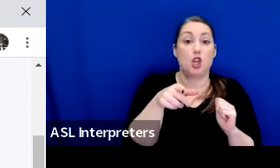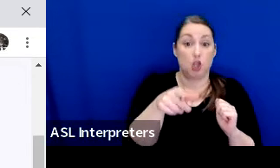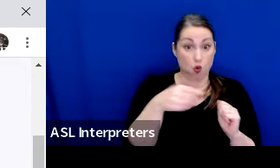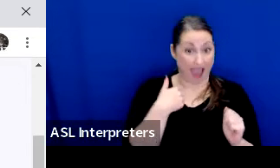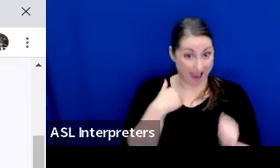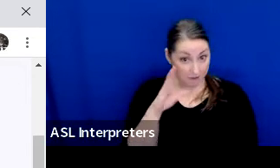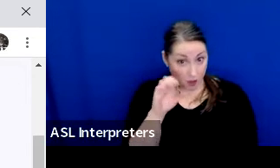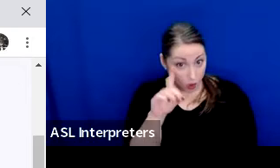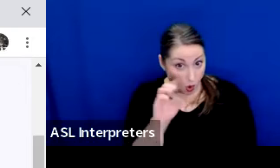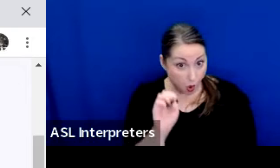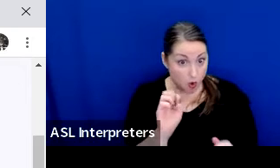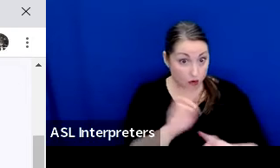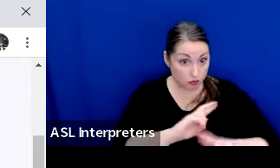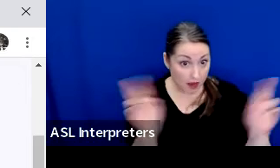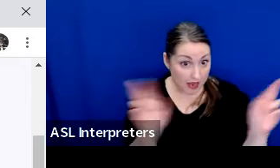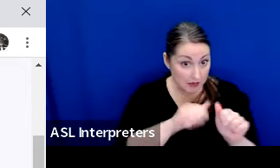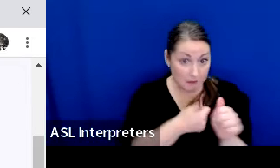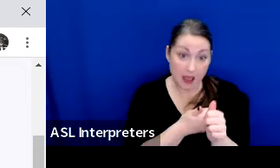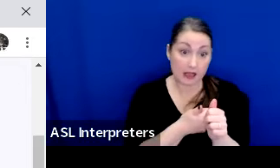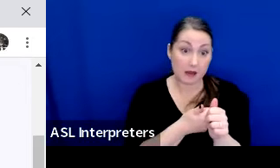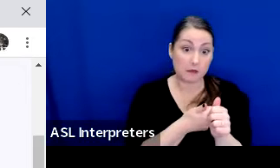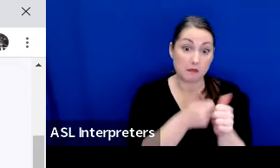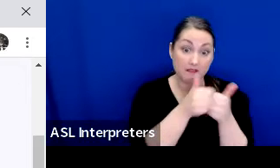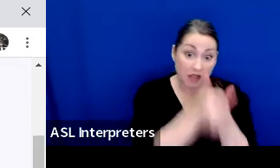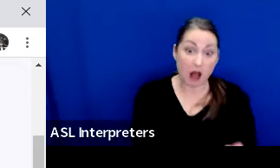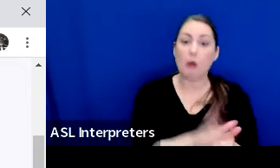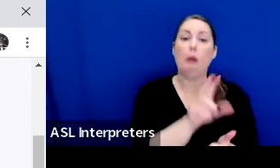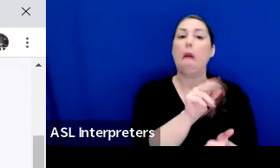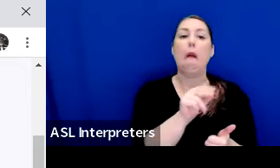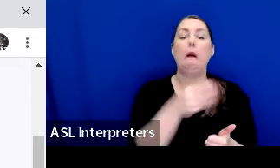And there's different problems like that. It's really nice and really important